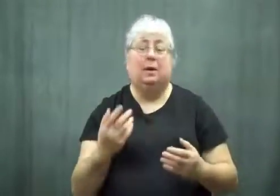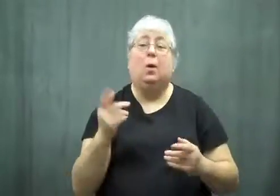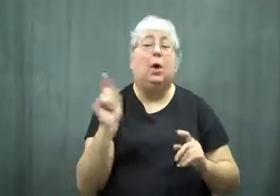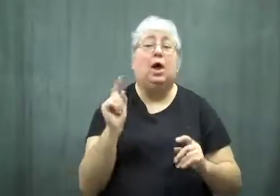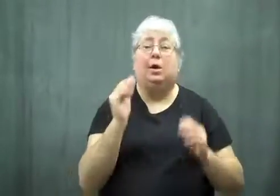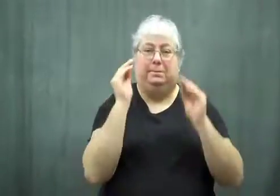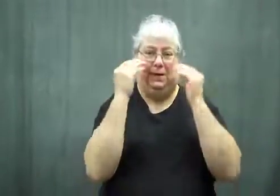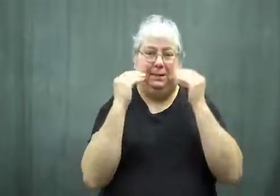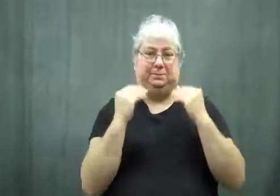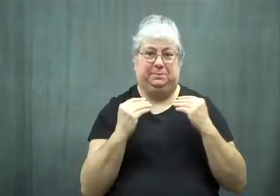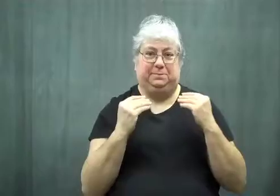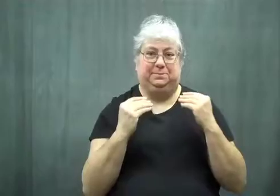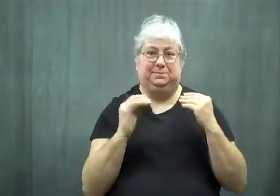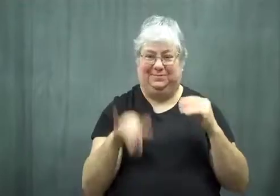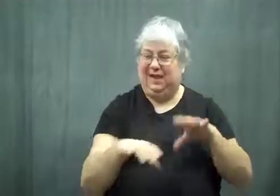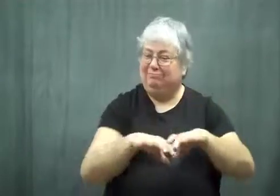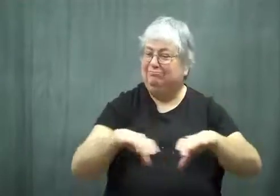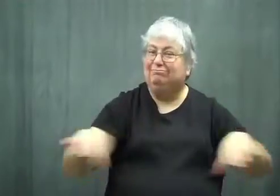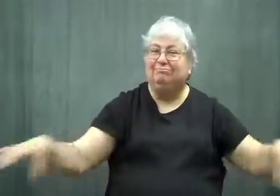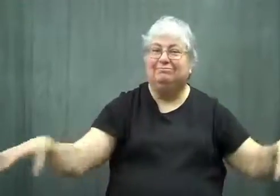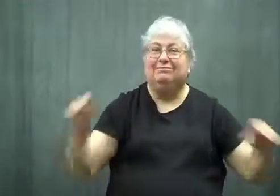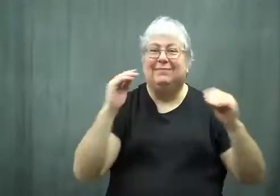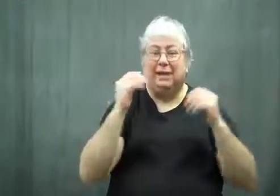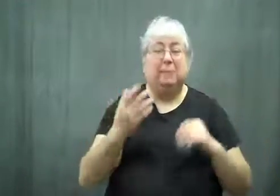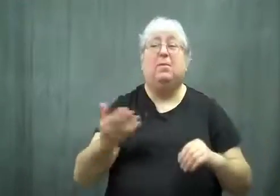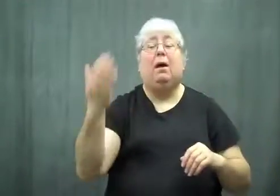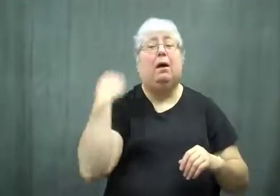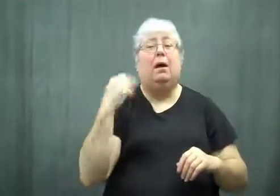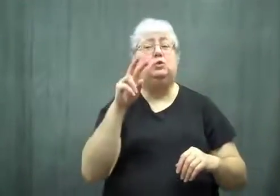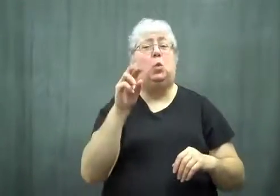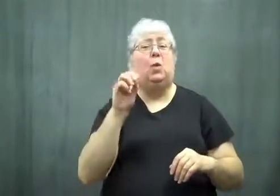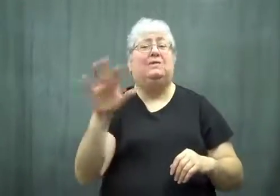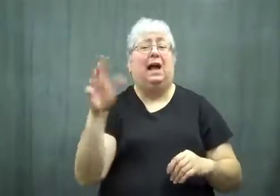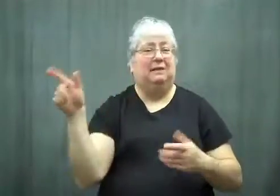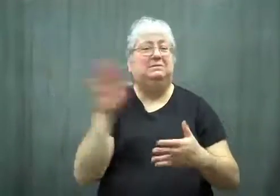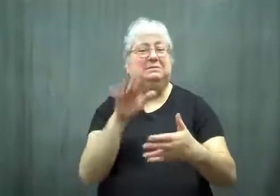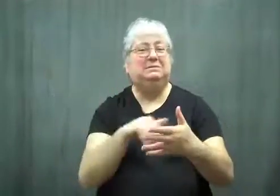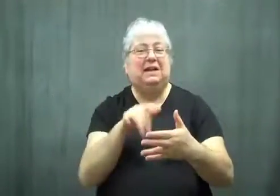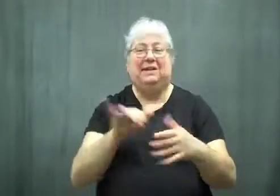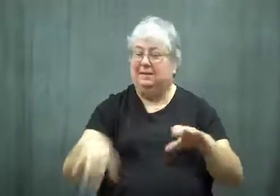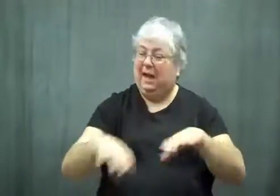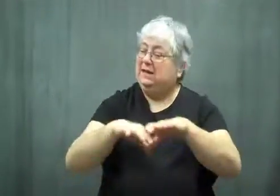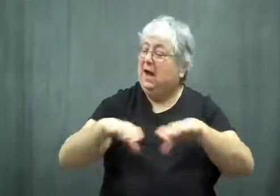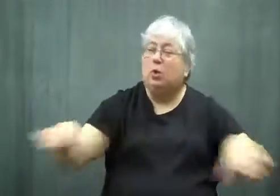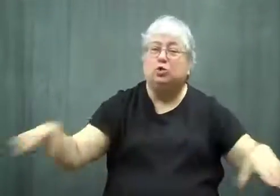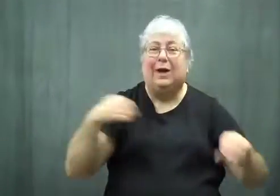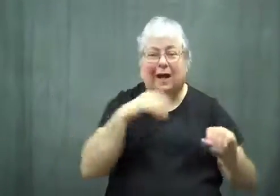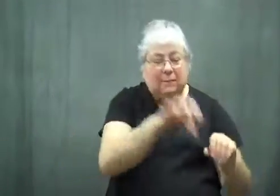That would be the makeup counter.